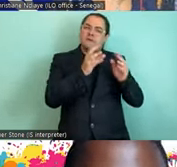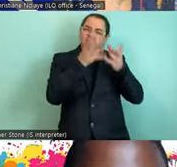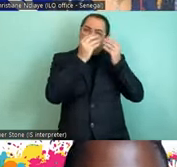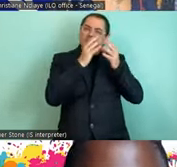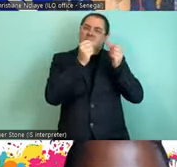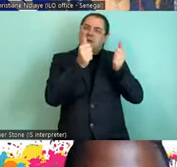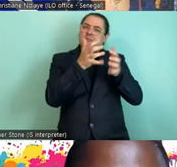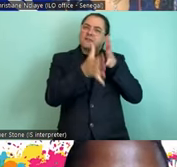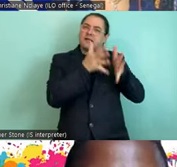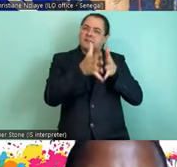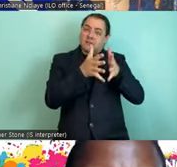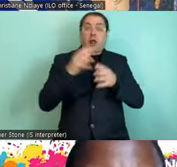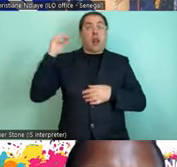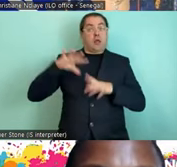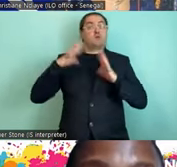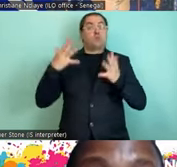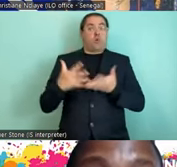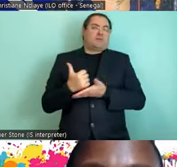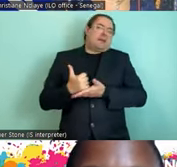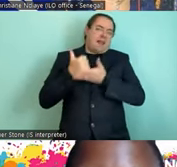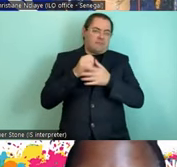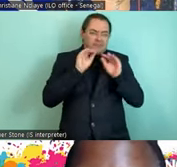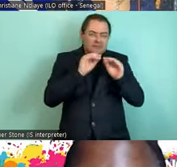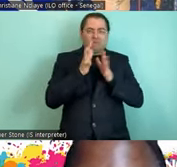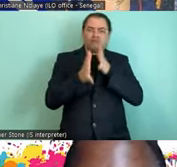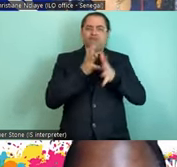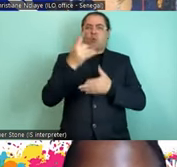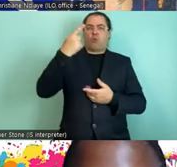with light for the world. 10:40:06 We did the whole month sign language